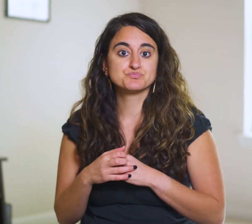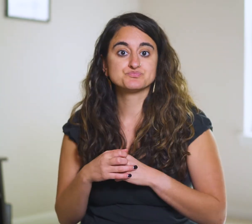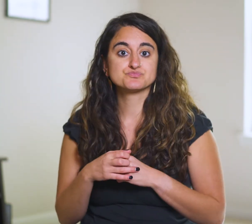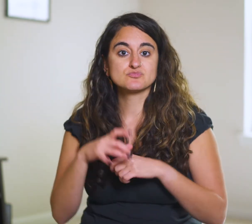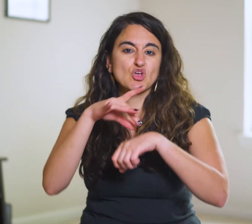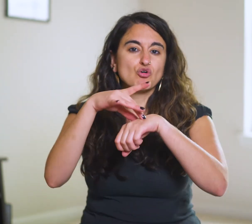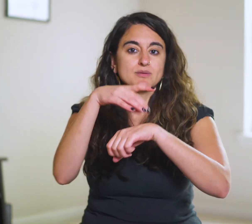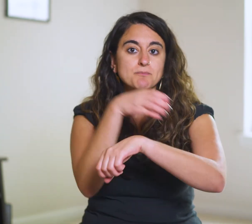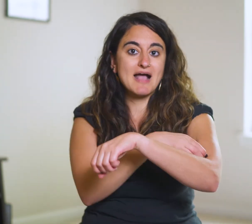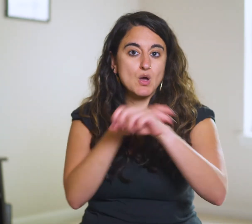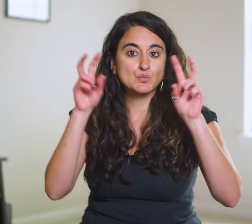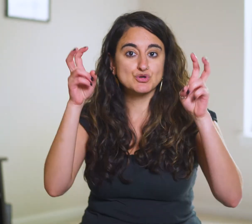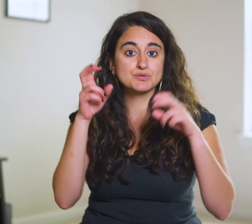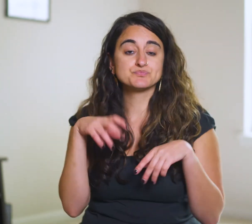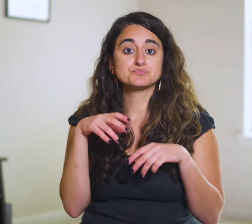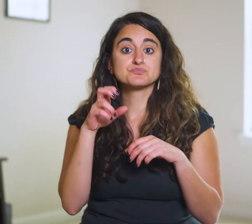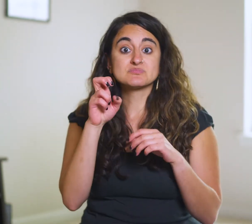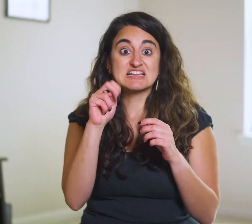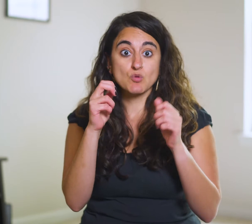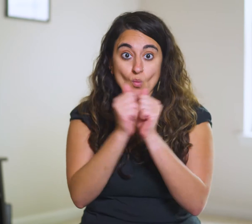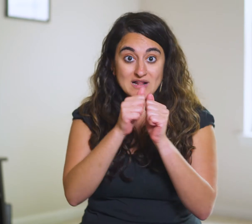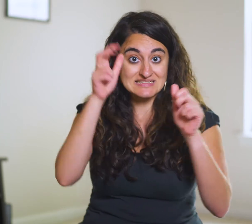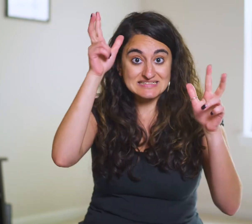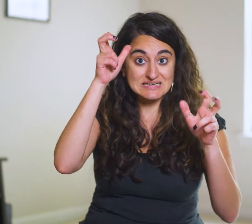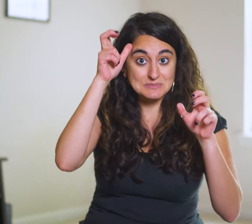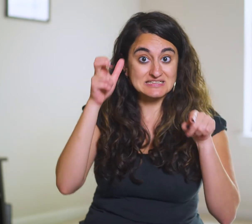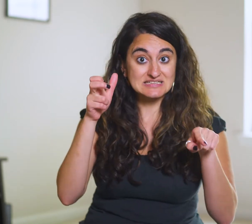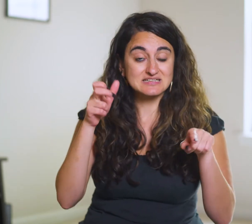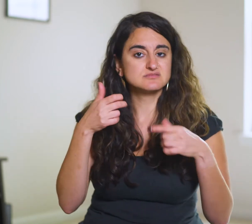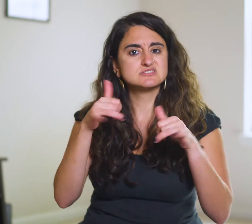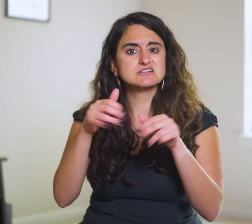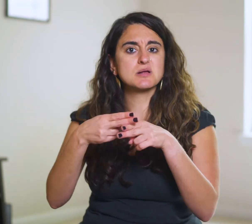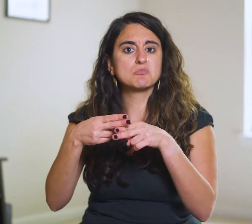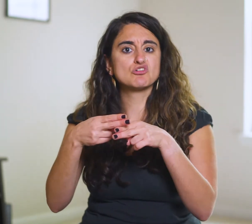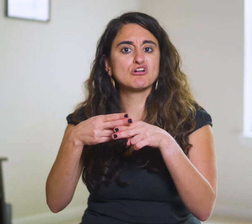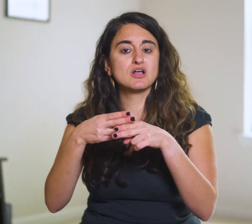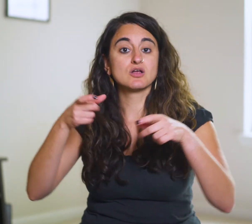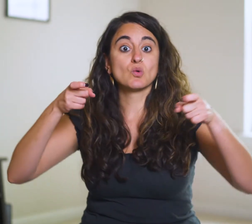Earthly power—even when aided and abetted by demons—is temporary.